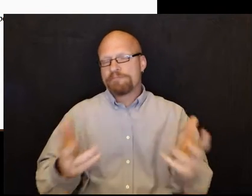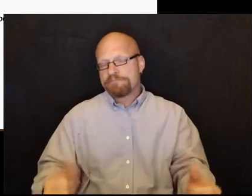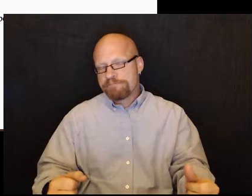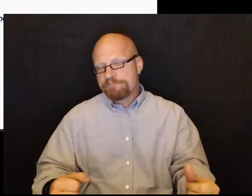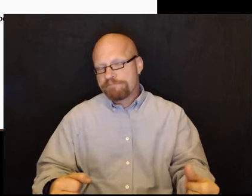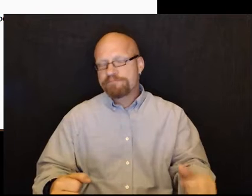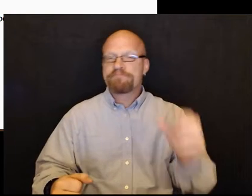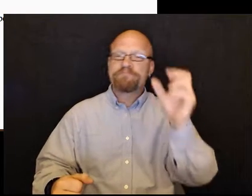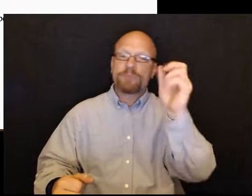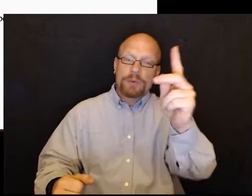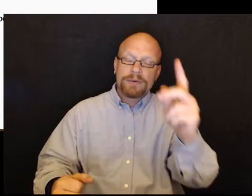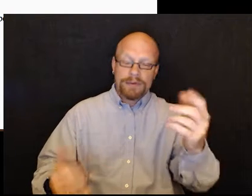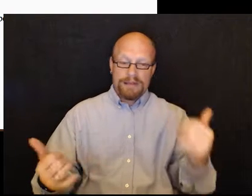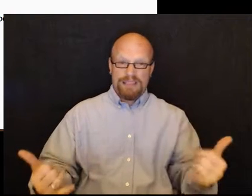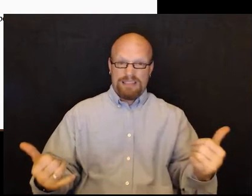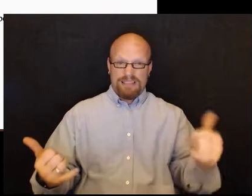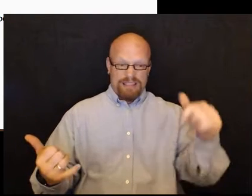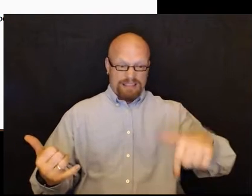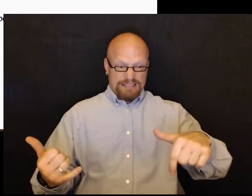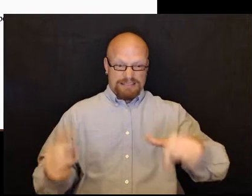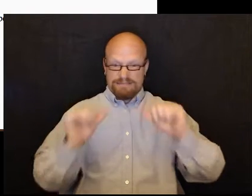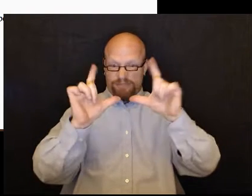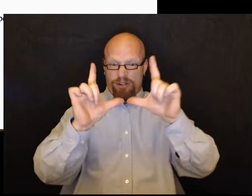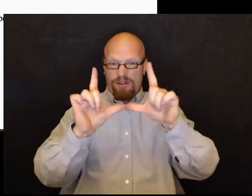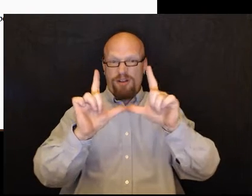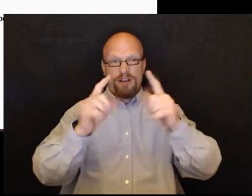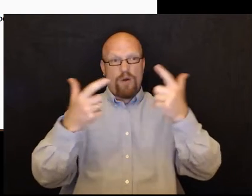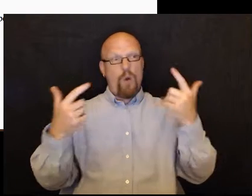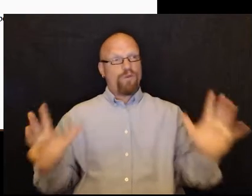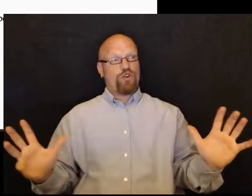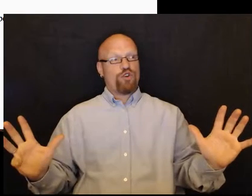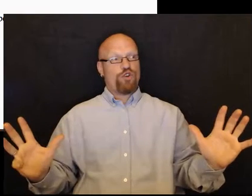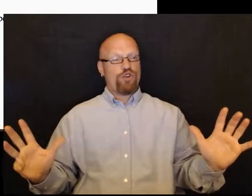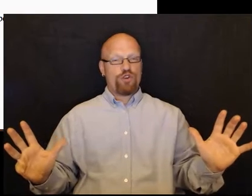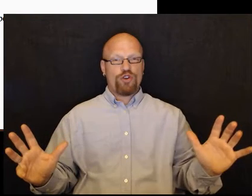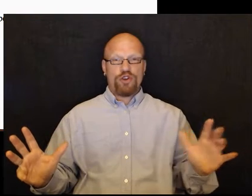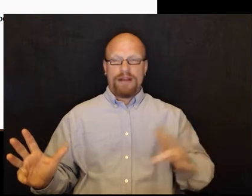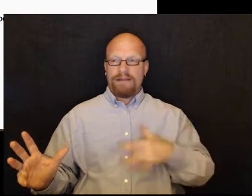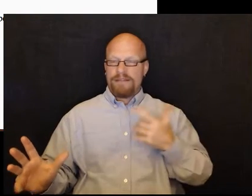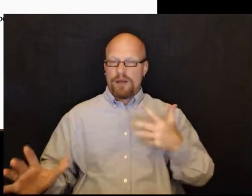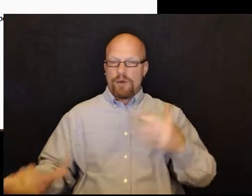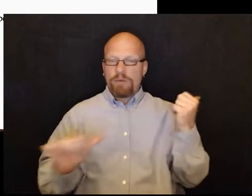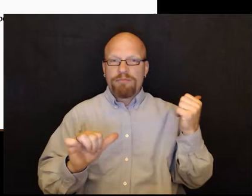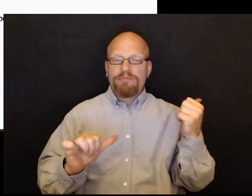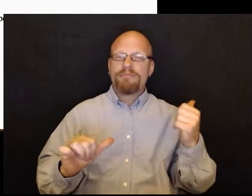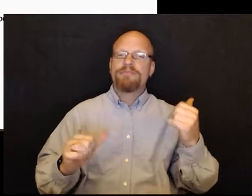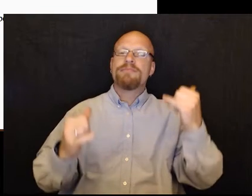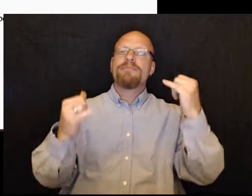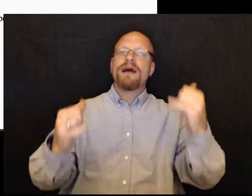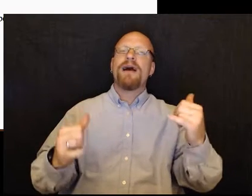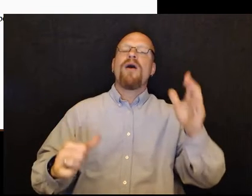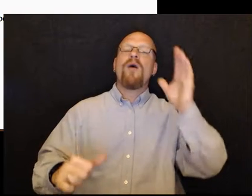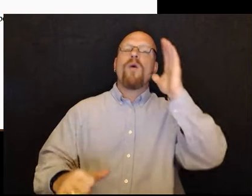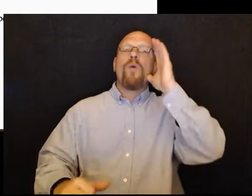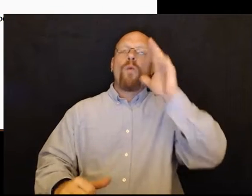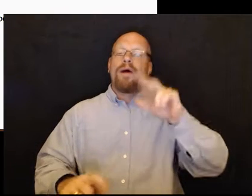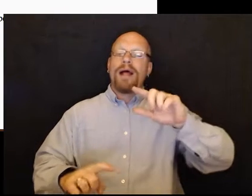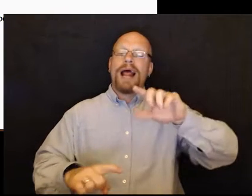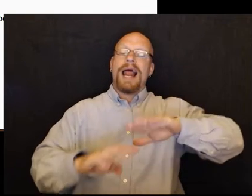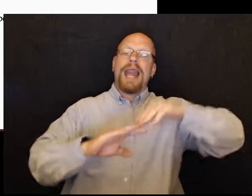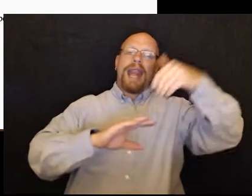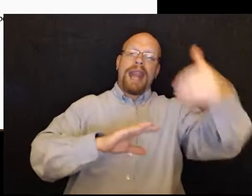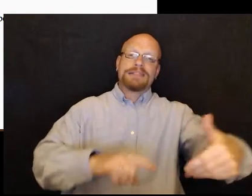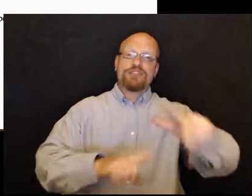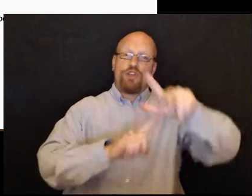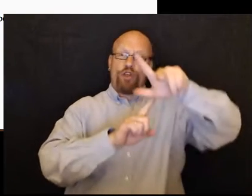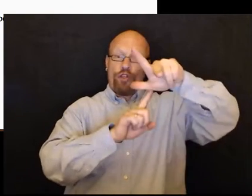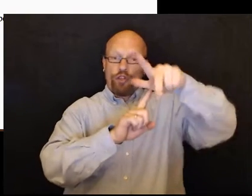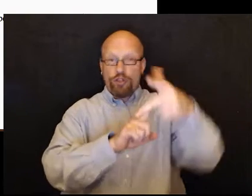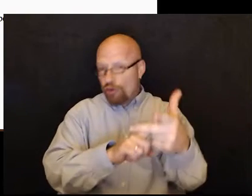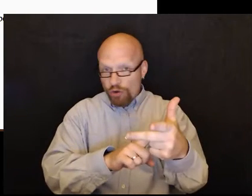the more you'll remember alright so this blog is over I feel like it went by fast